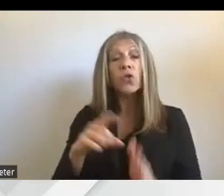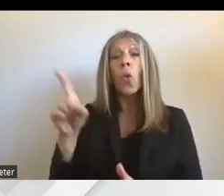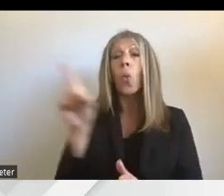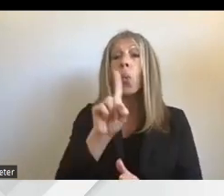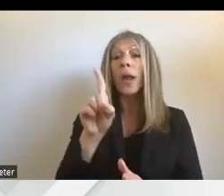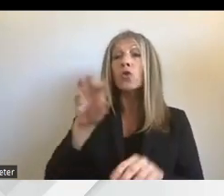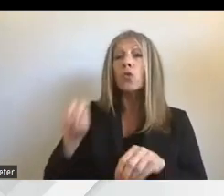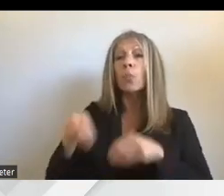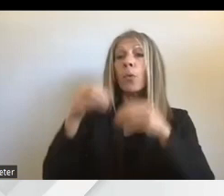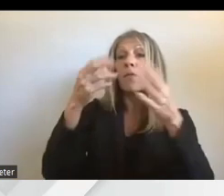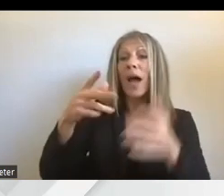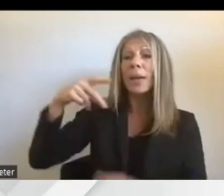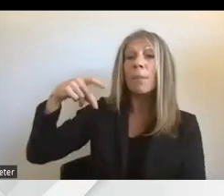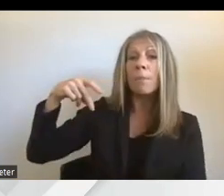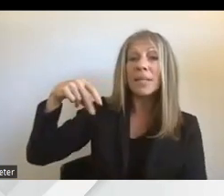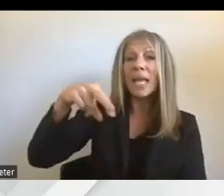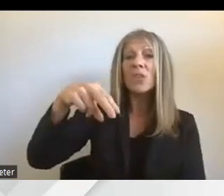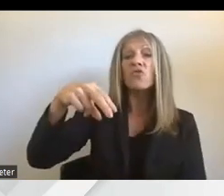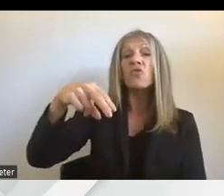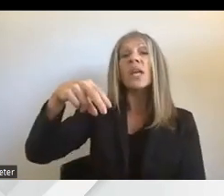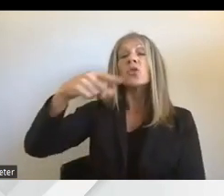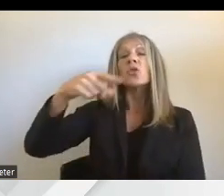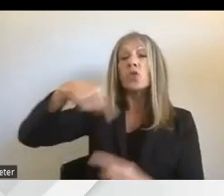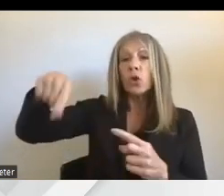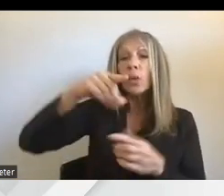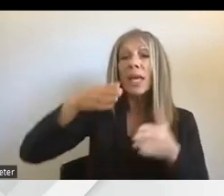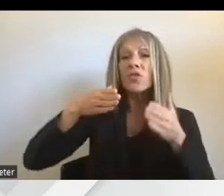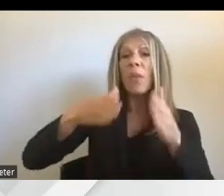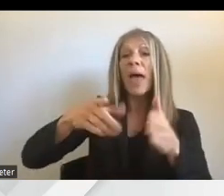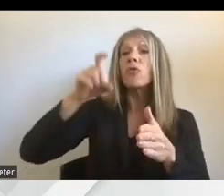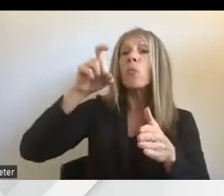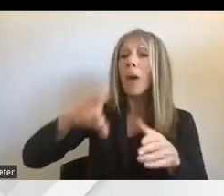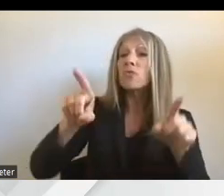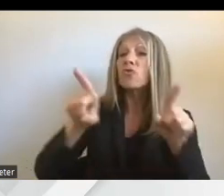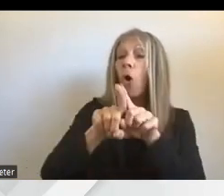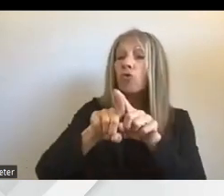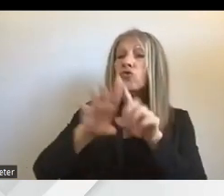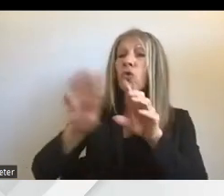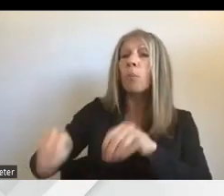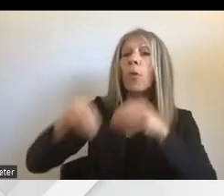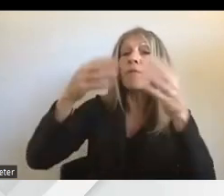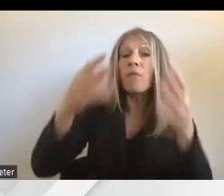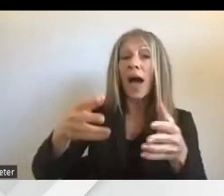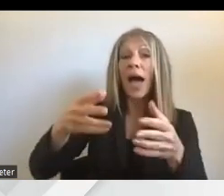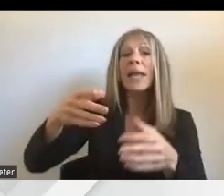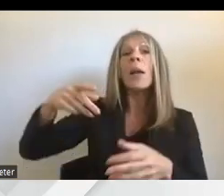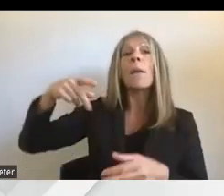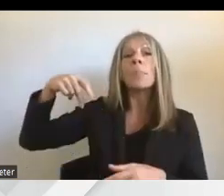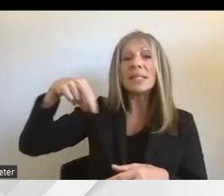you provide pedestrian circulation paths, you must also provide a pedestrian access route.